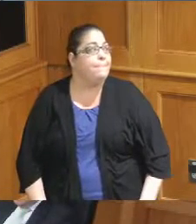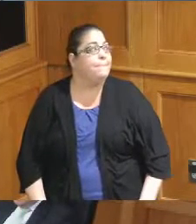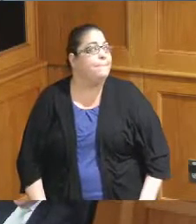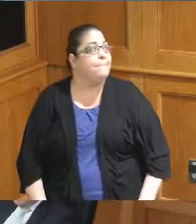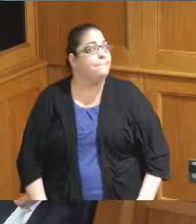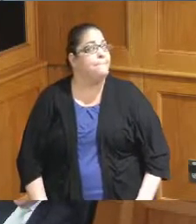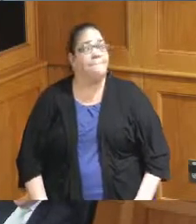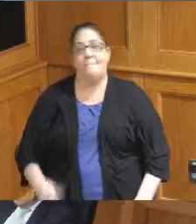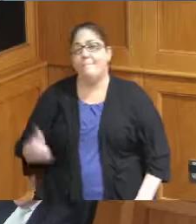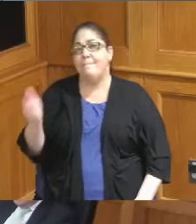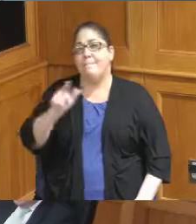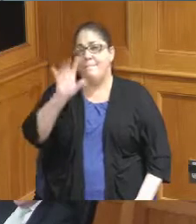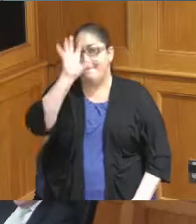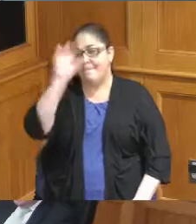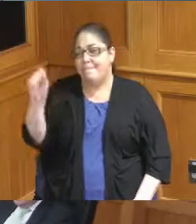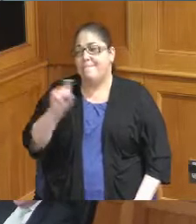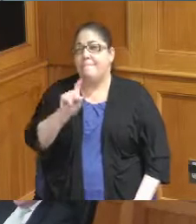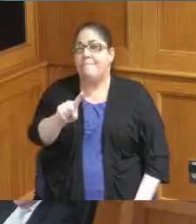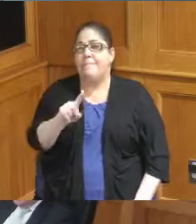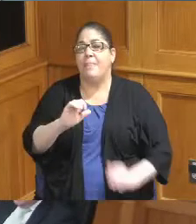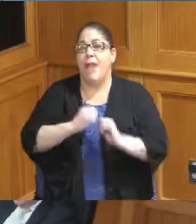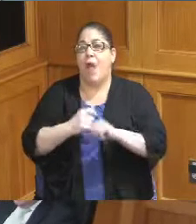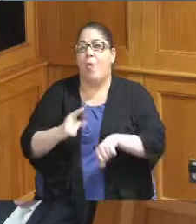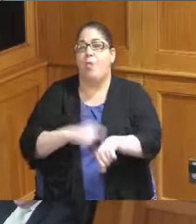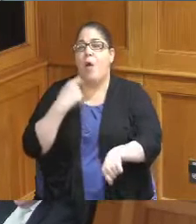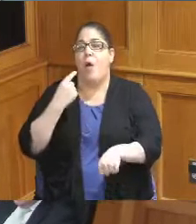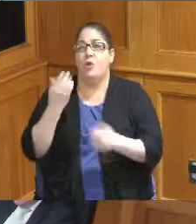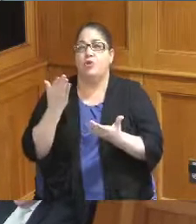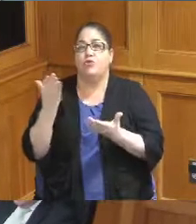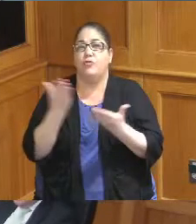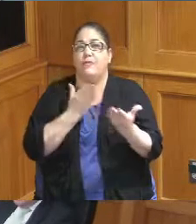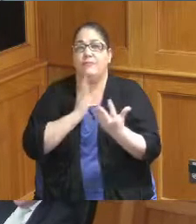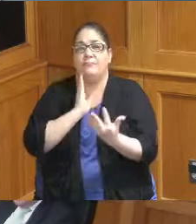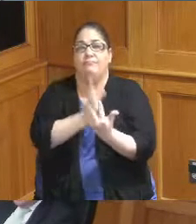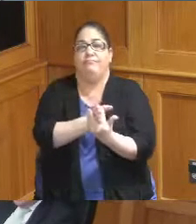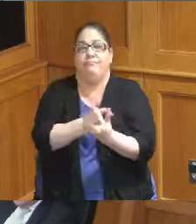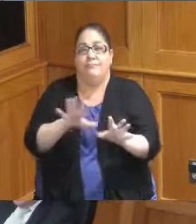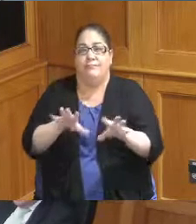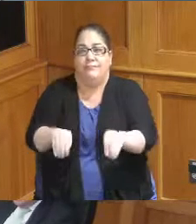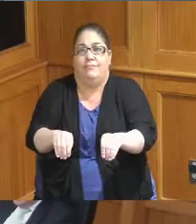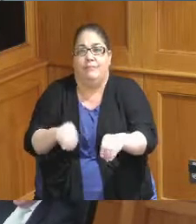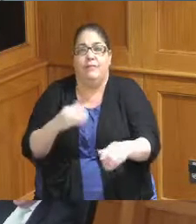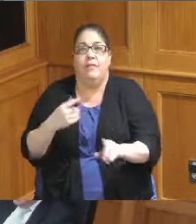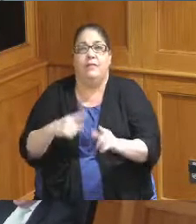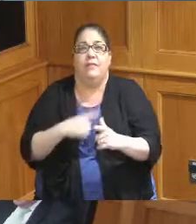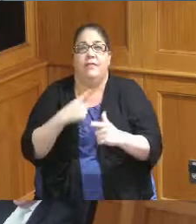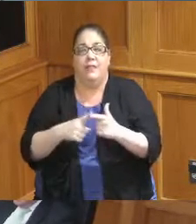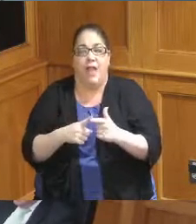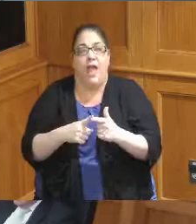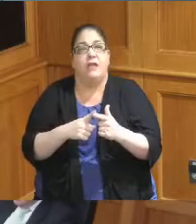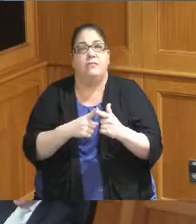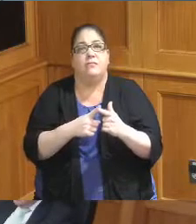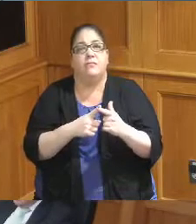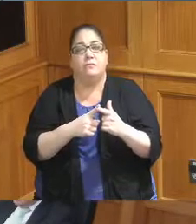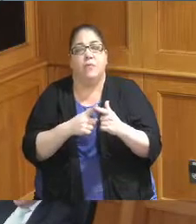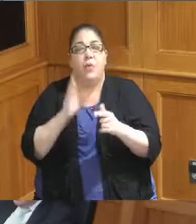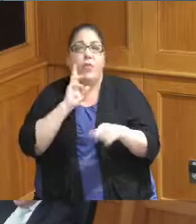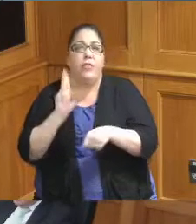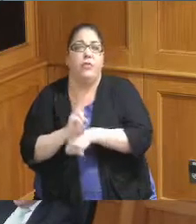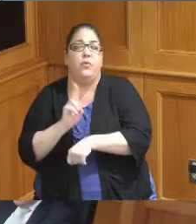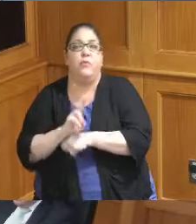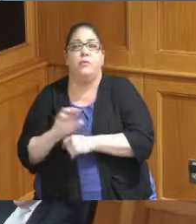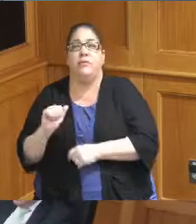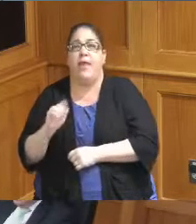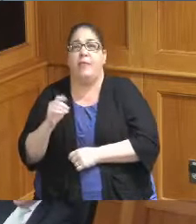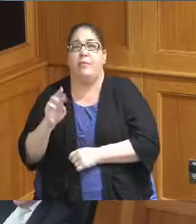would the service have to be out before an Amber type alert comes in or why did we not use that on